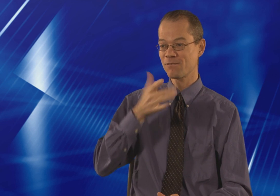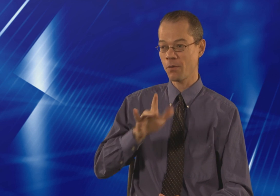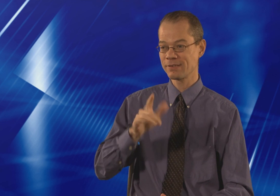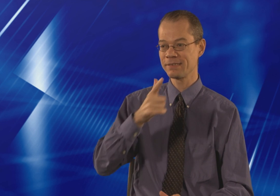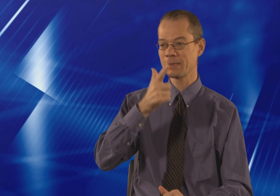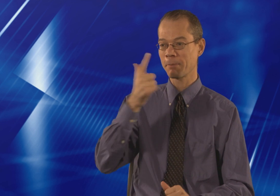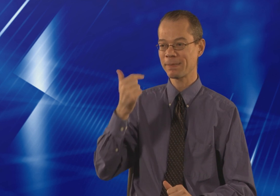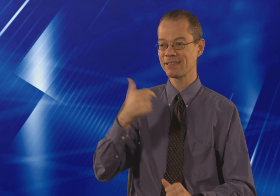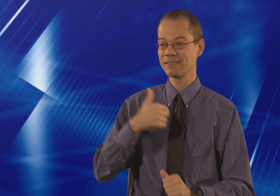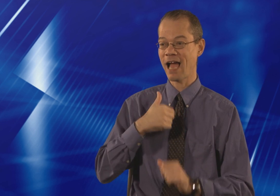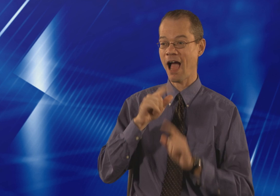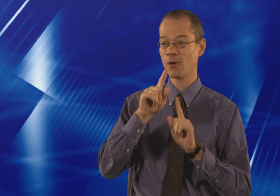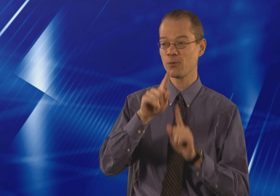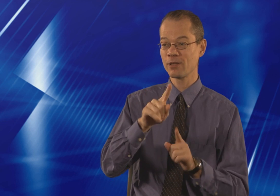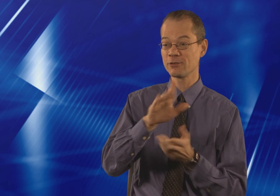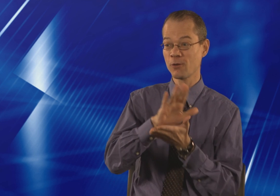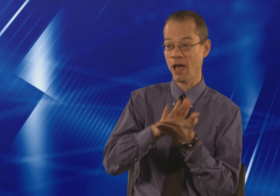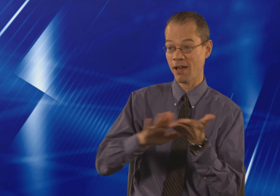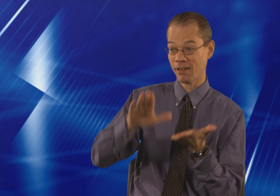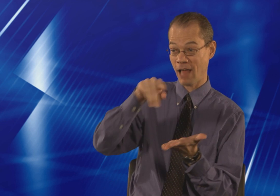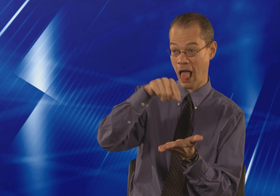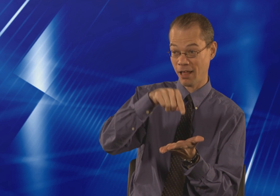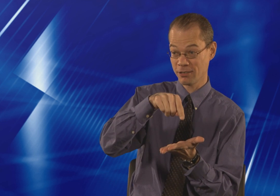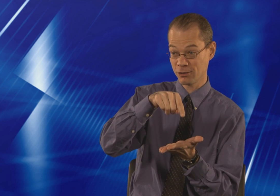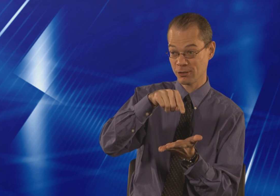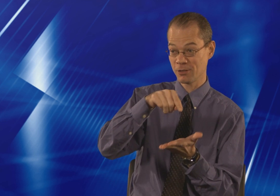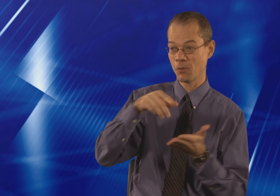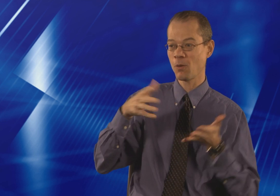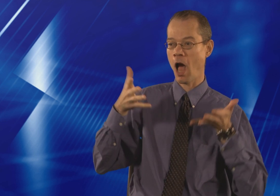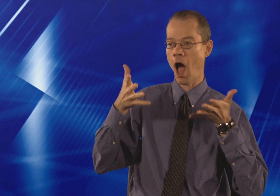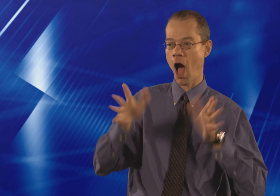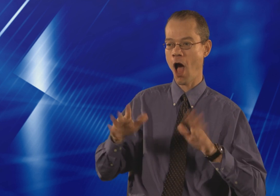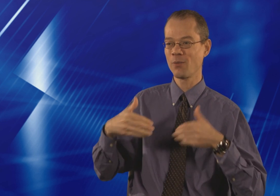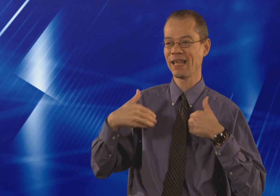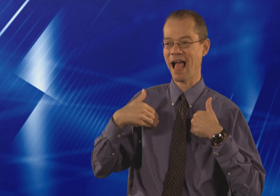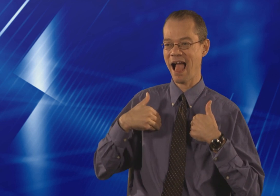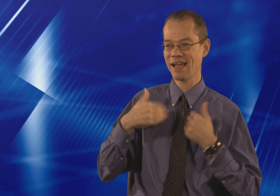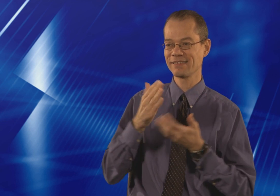But I was fortunate because I went to a college that already had